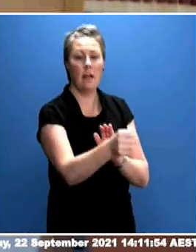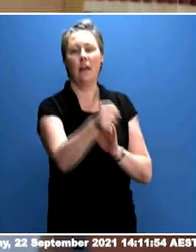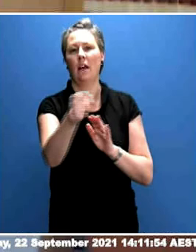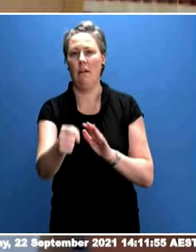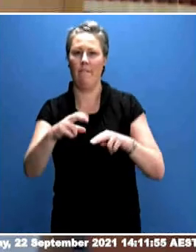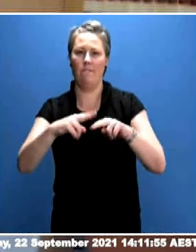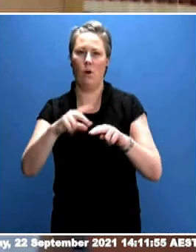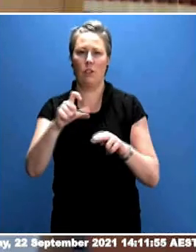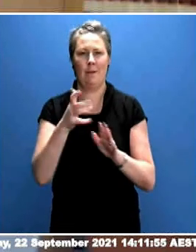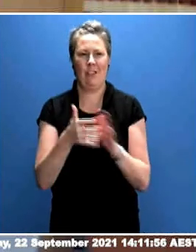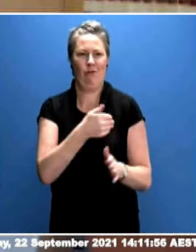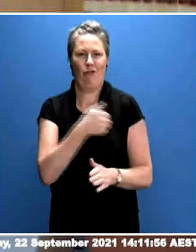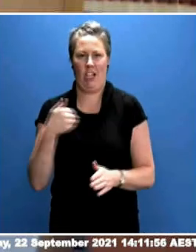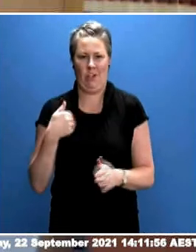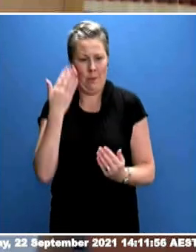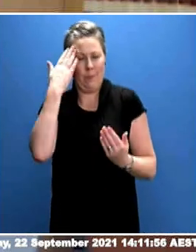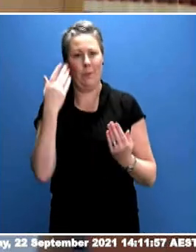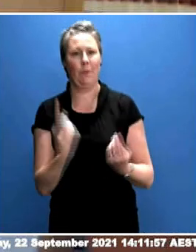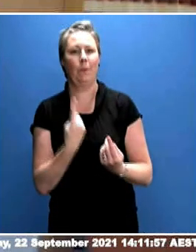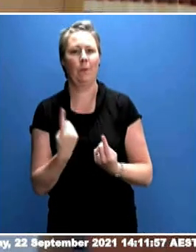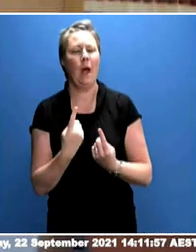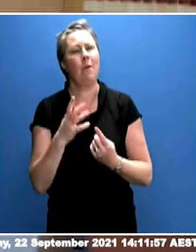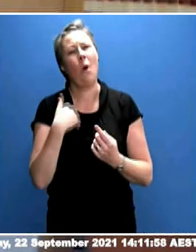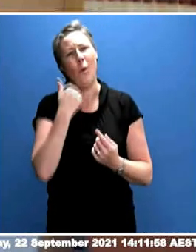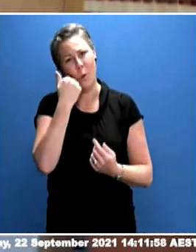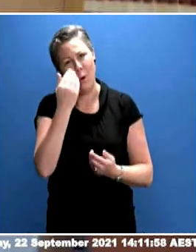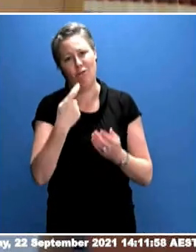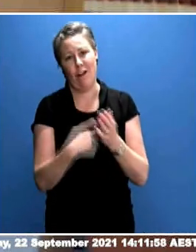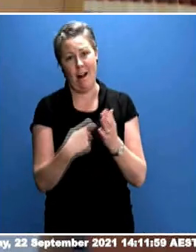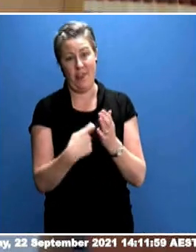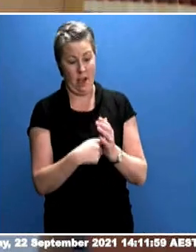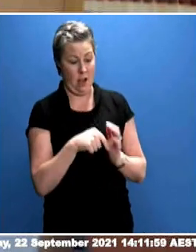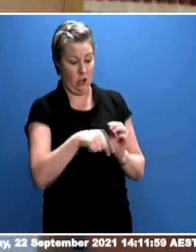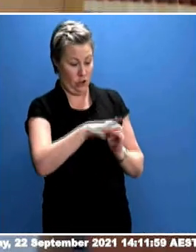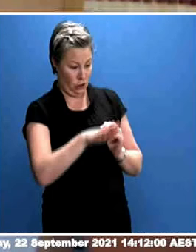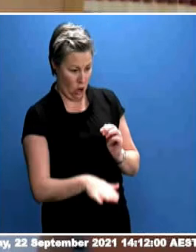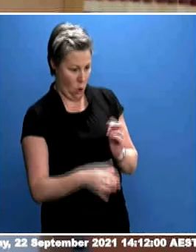So our preference is always to keep the child with people that they know and who